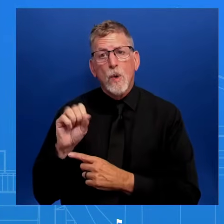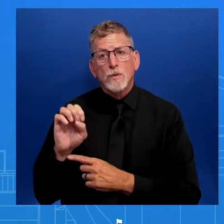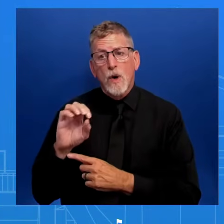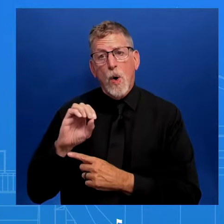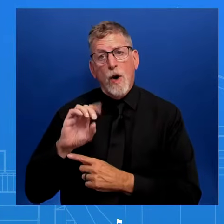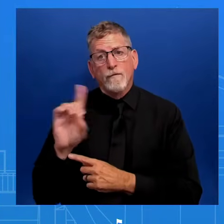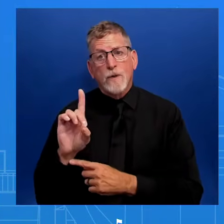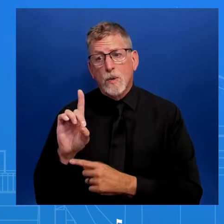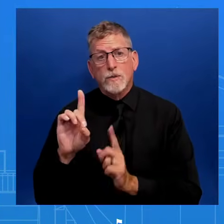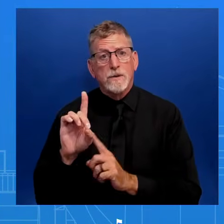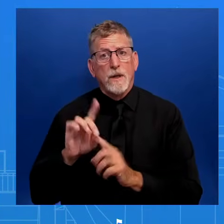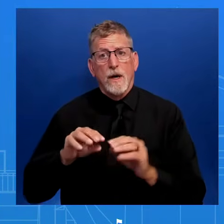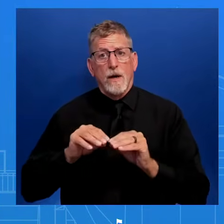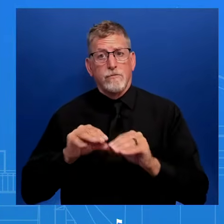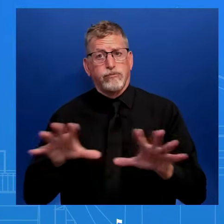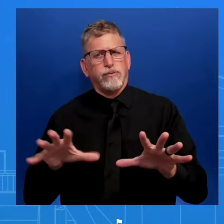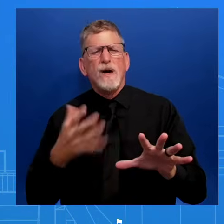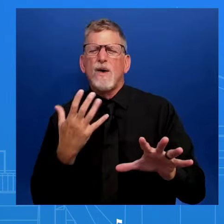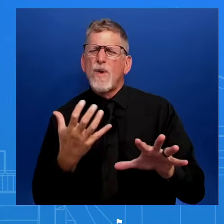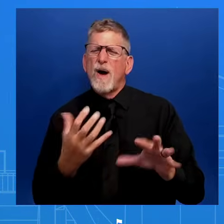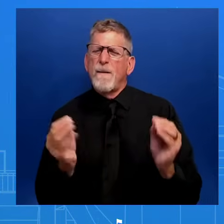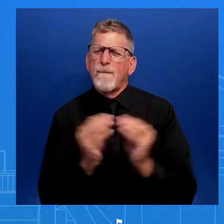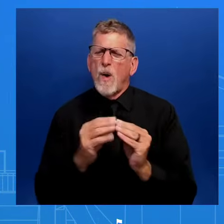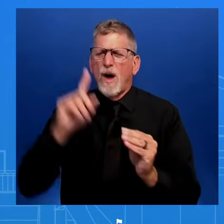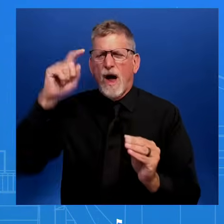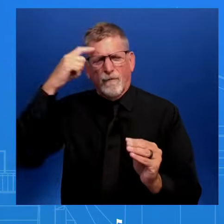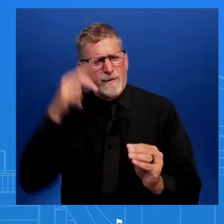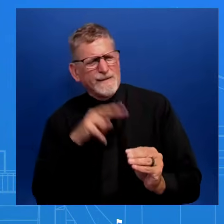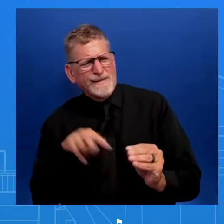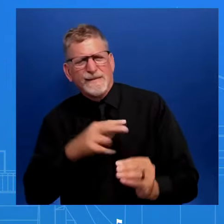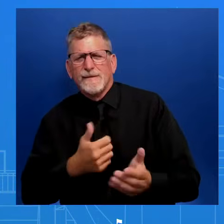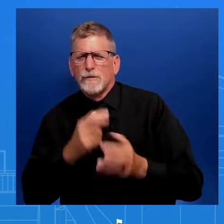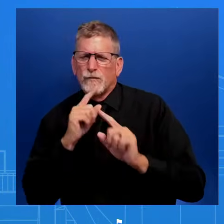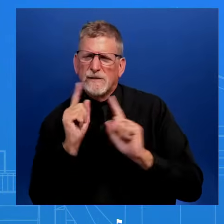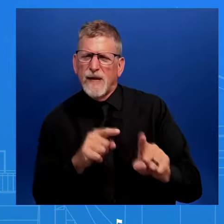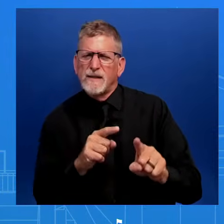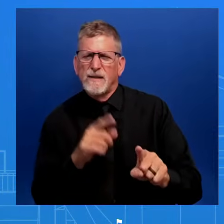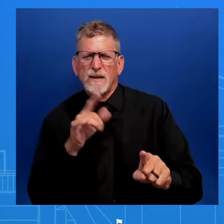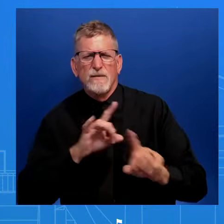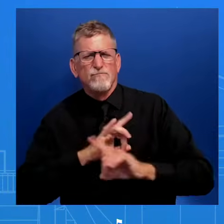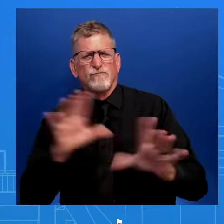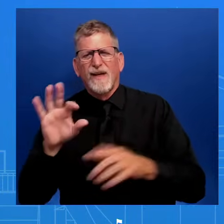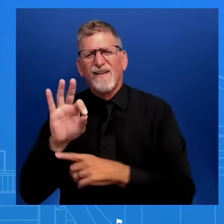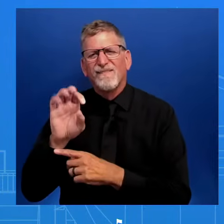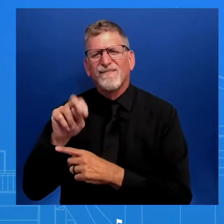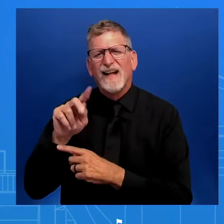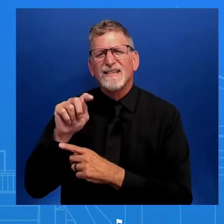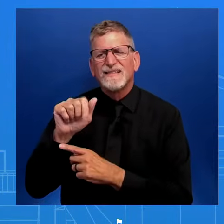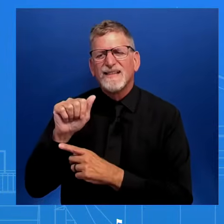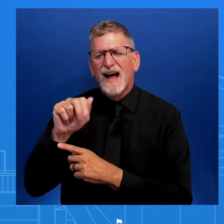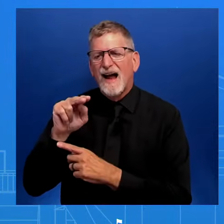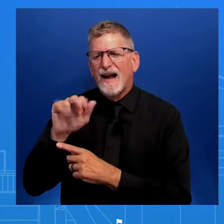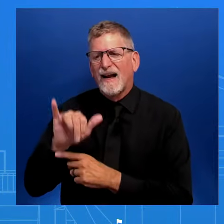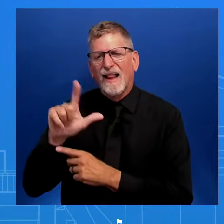the onus is on Russia to show that it's -- it isn't empty -- it isn't an empty promise, if that is exactly what they're going to do.